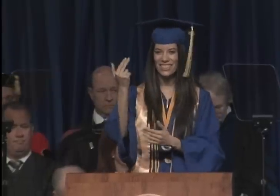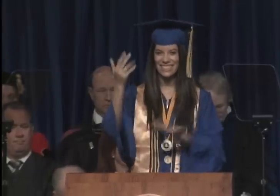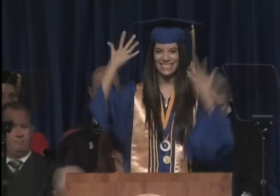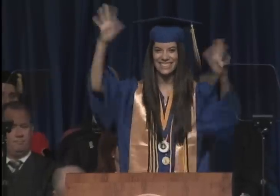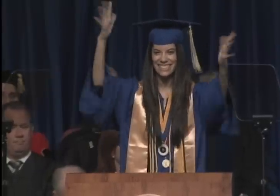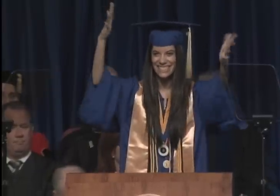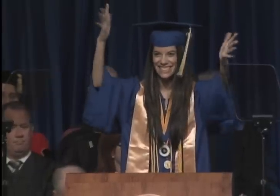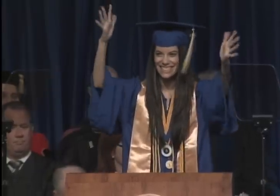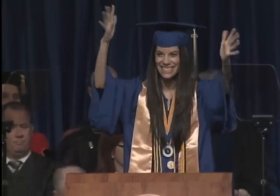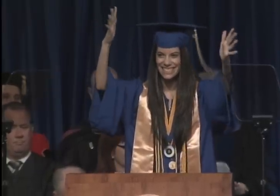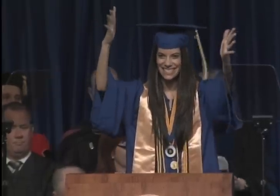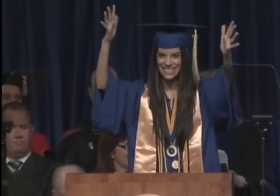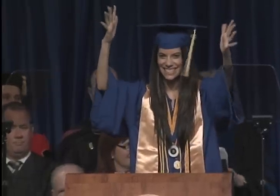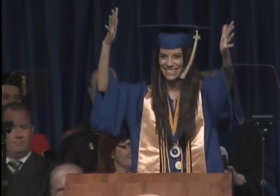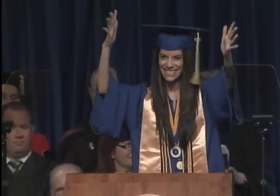the class of 2013.